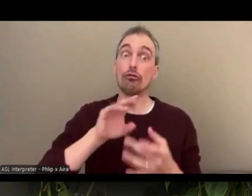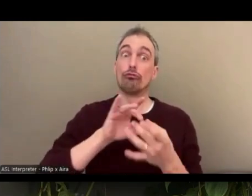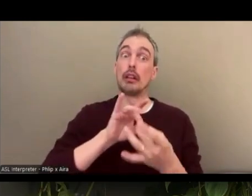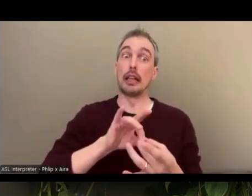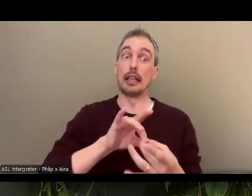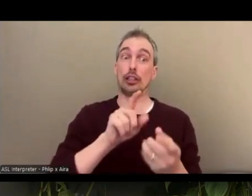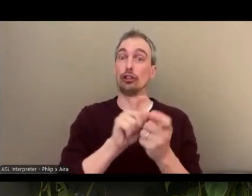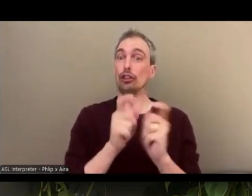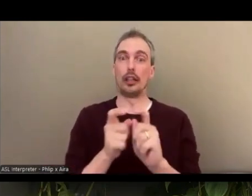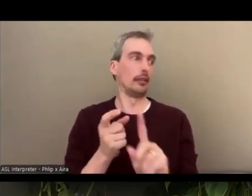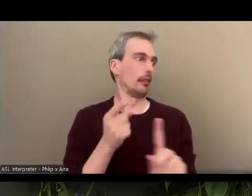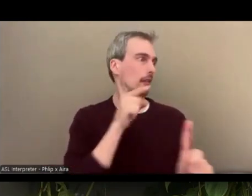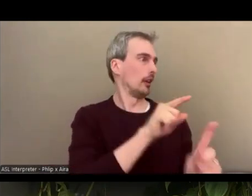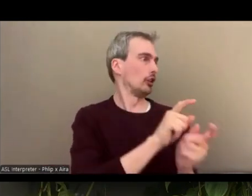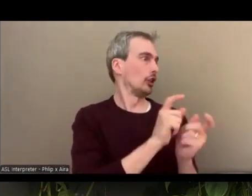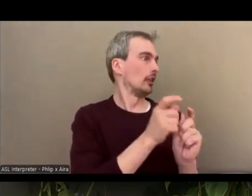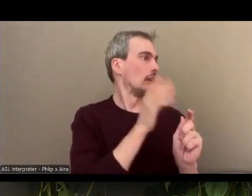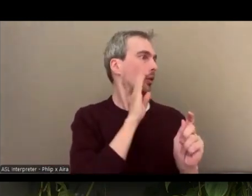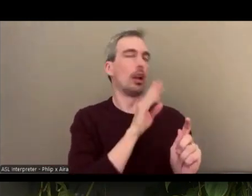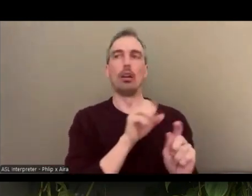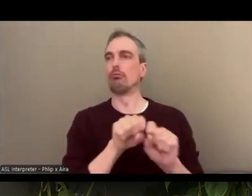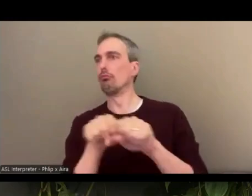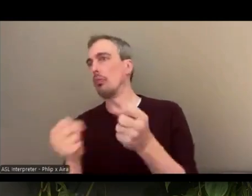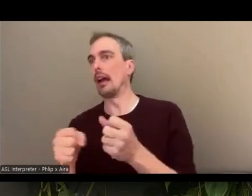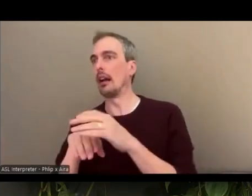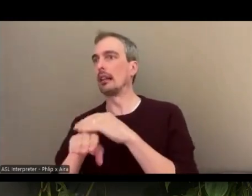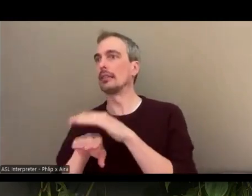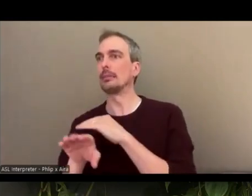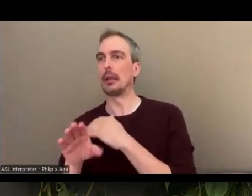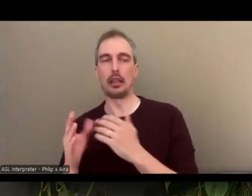And that's why continuous accessibility is I think the only realistic way